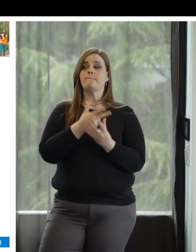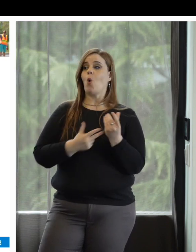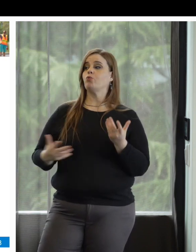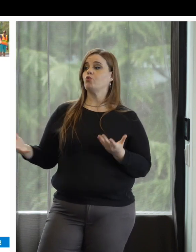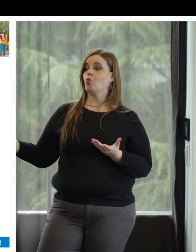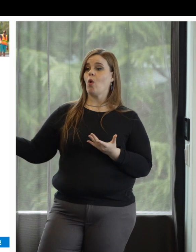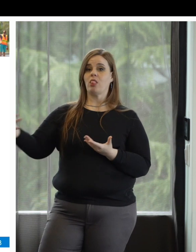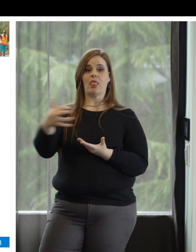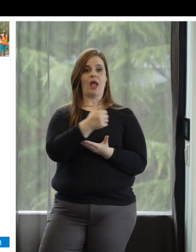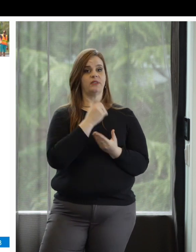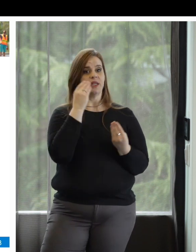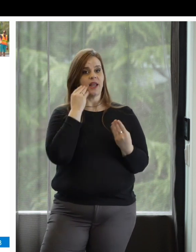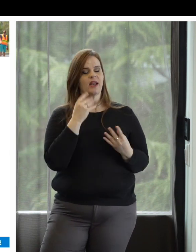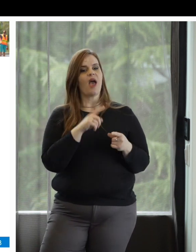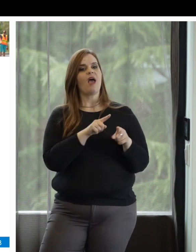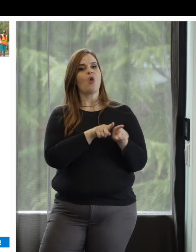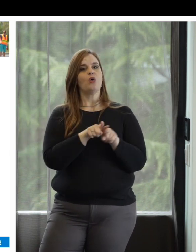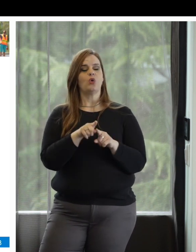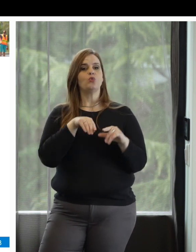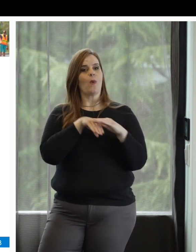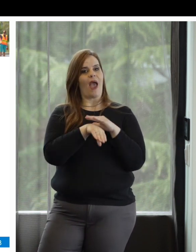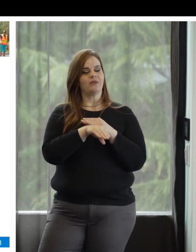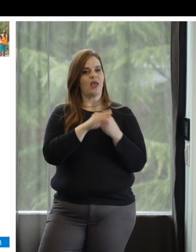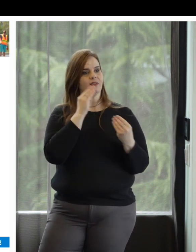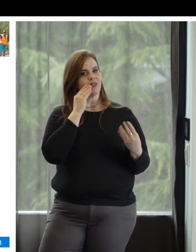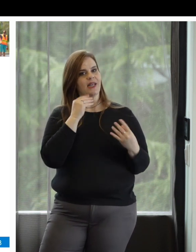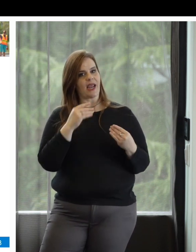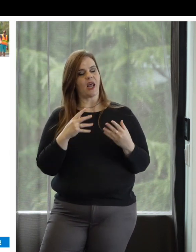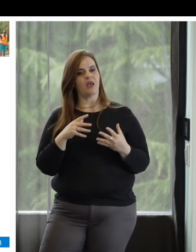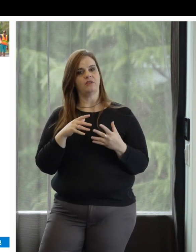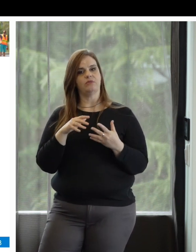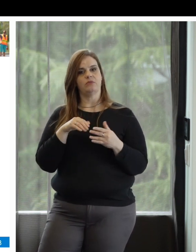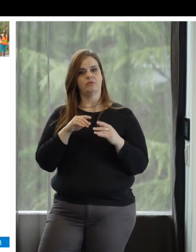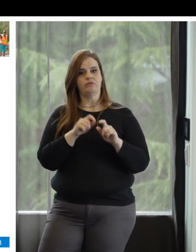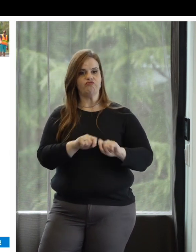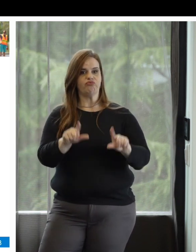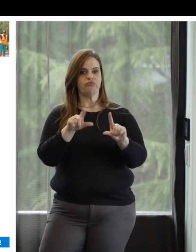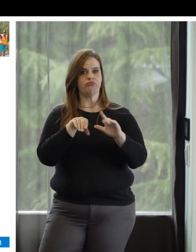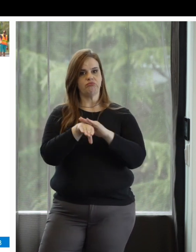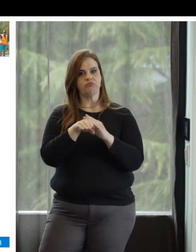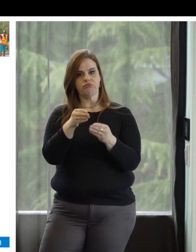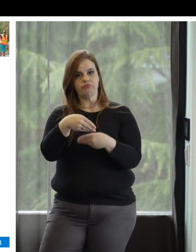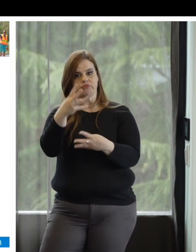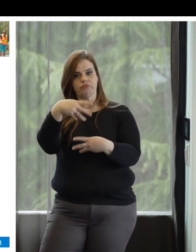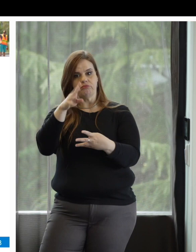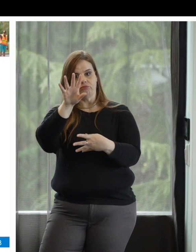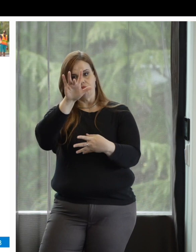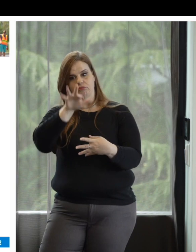to access the data so that-- because in and of itself